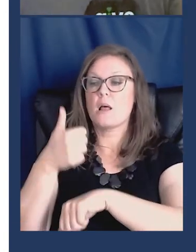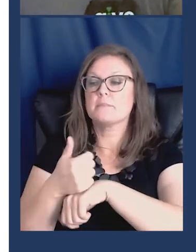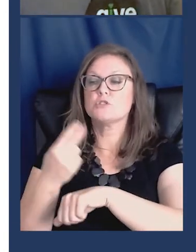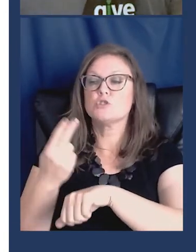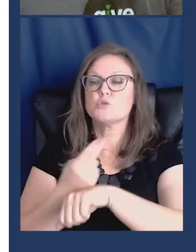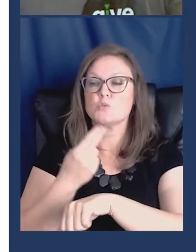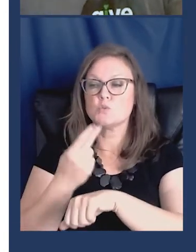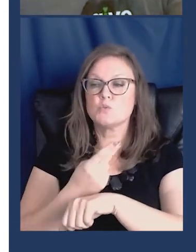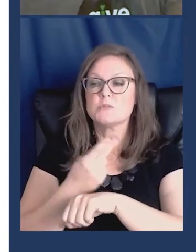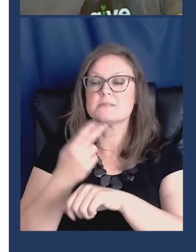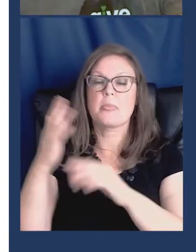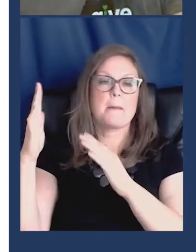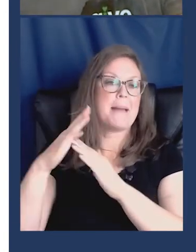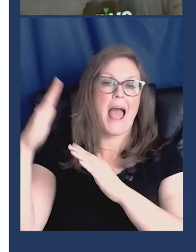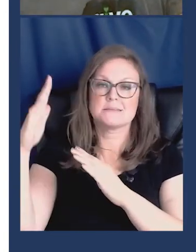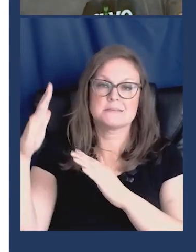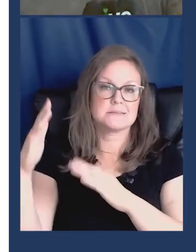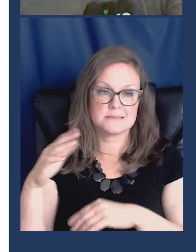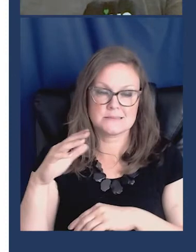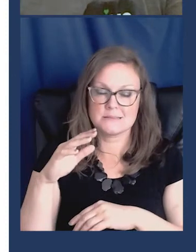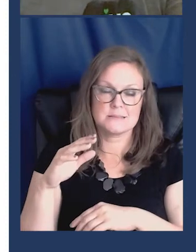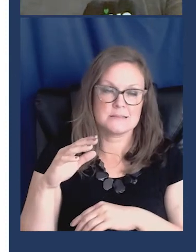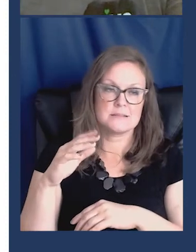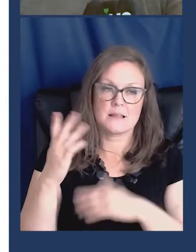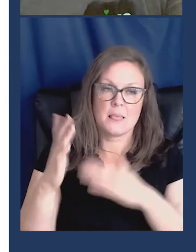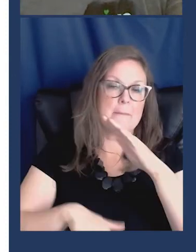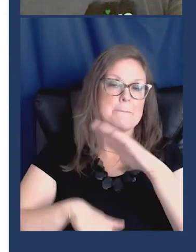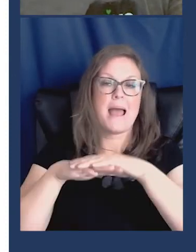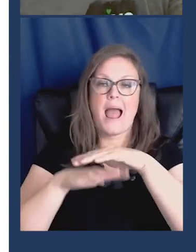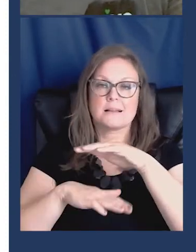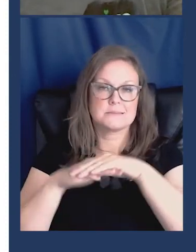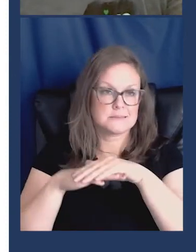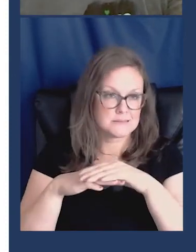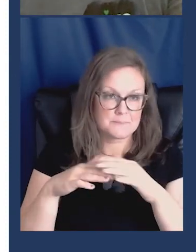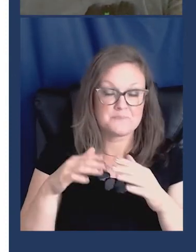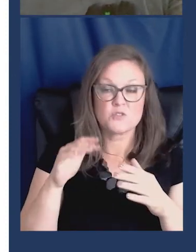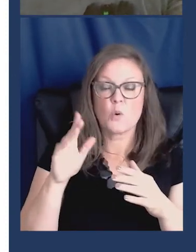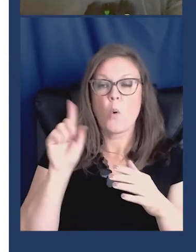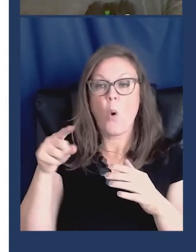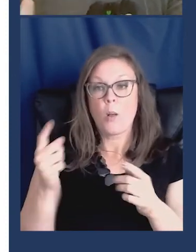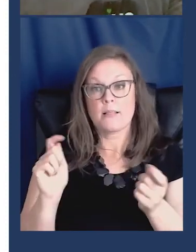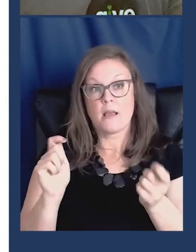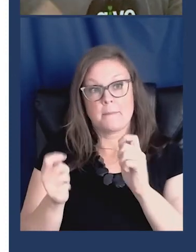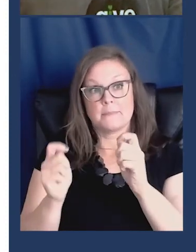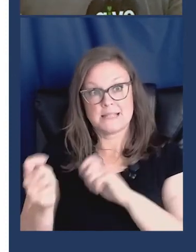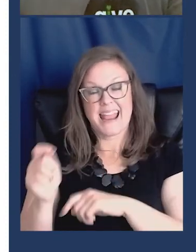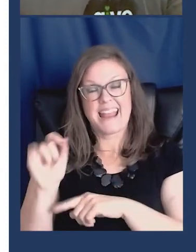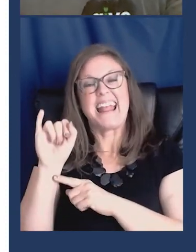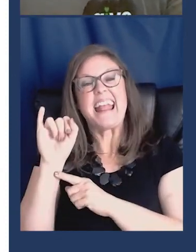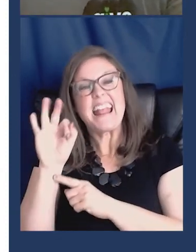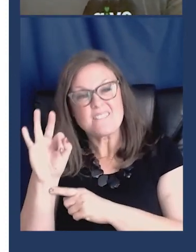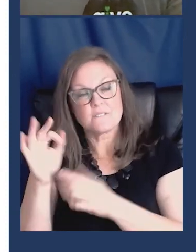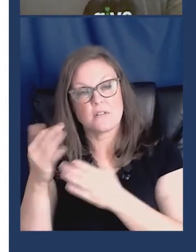method, so it's actually only going to update this player's score in PlayFab if the new score is a new maximum.